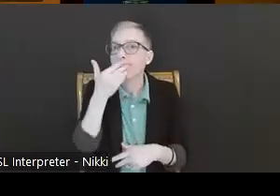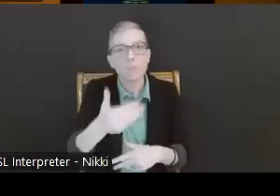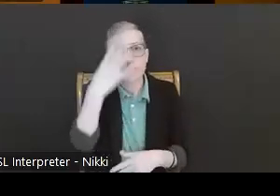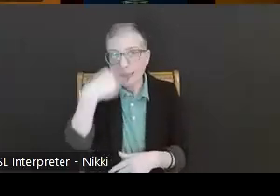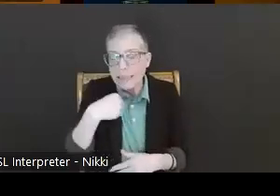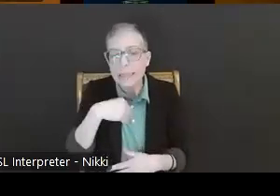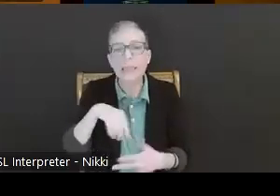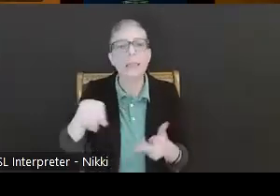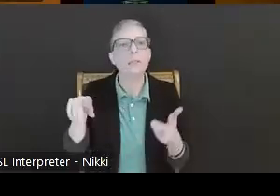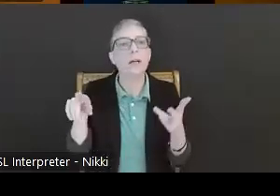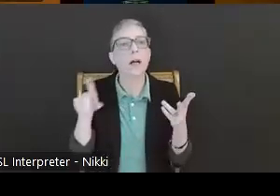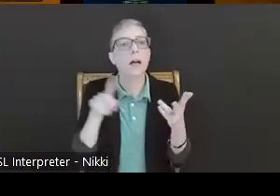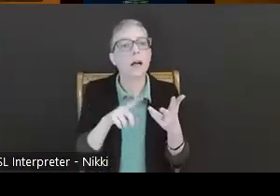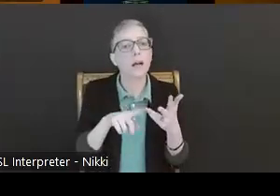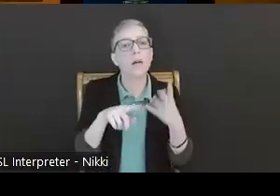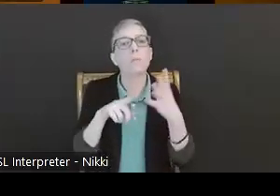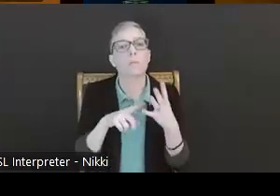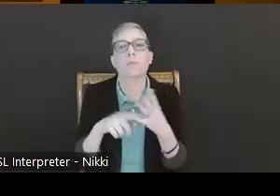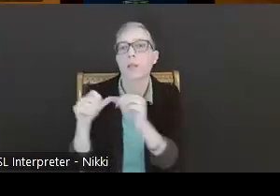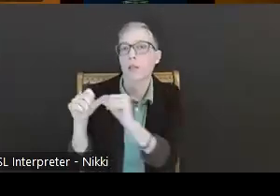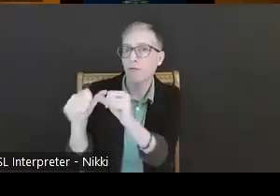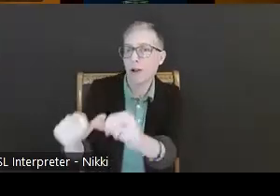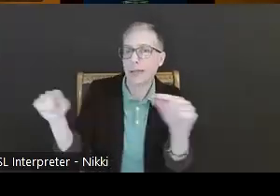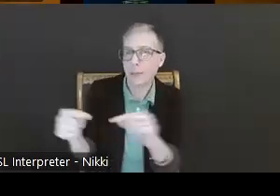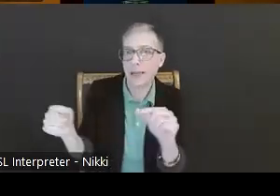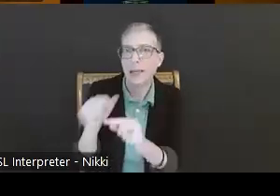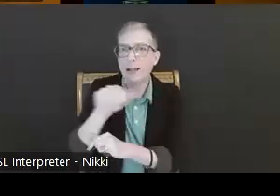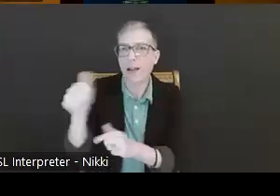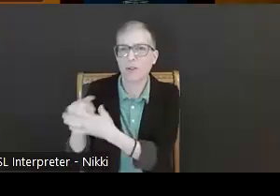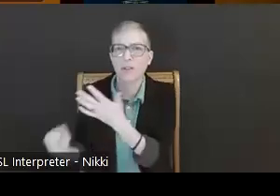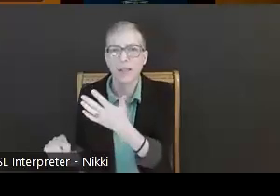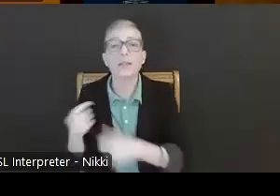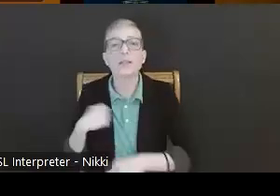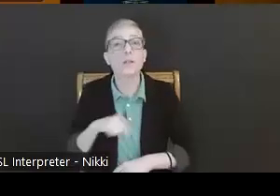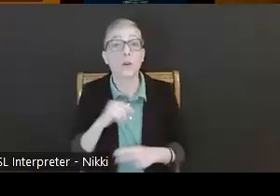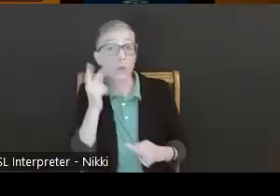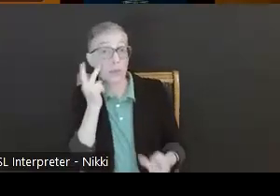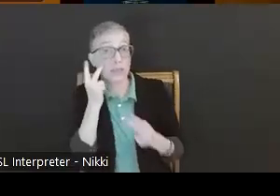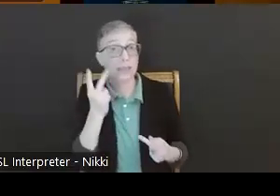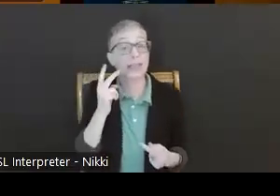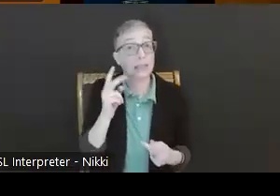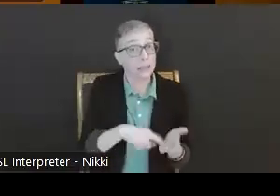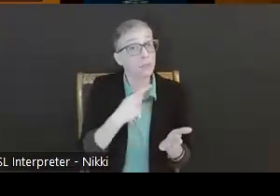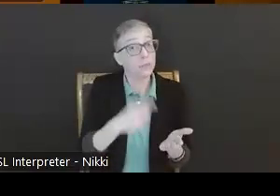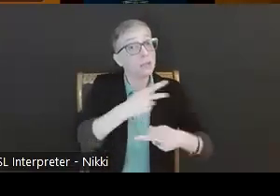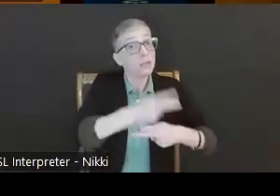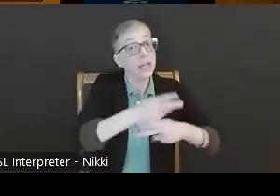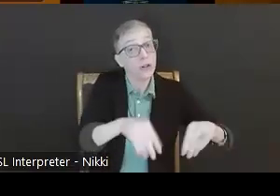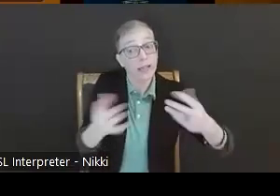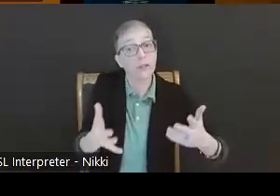studies demonstrating that caregivers are at risk for um mortality and um the the chronic stress is